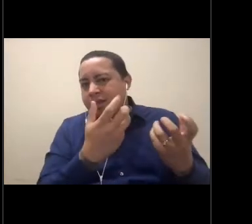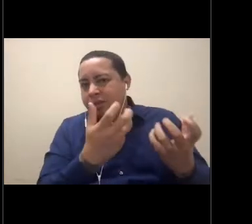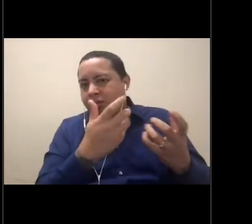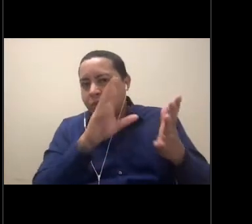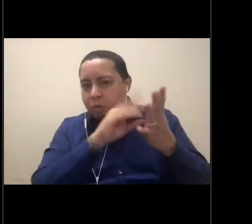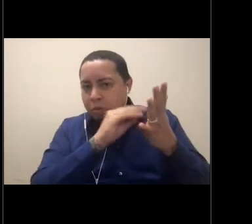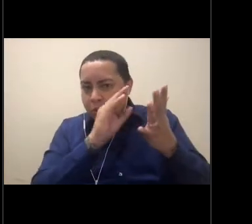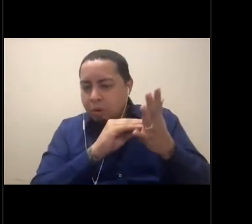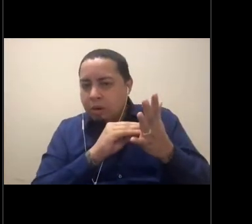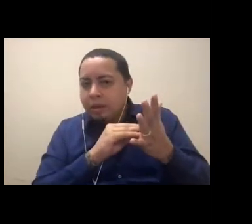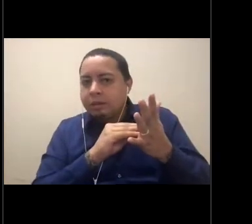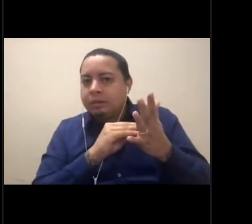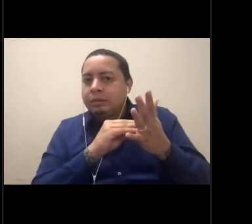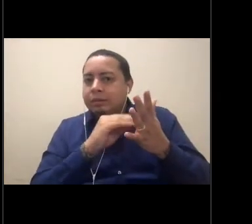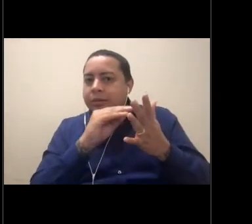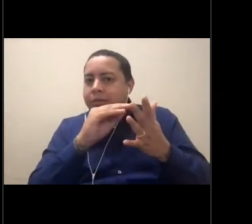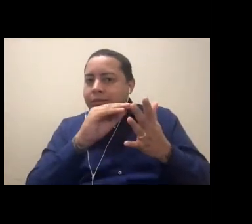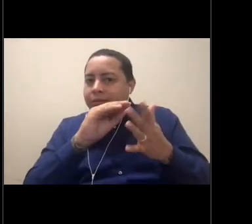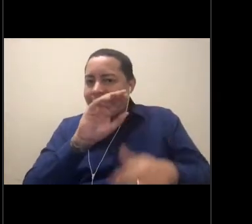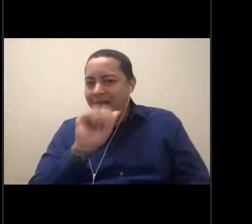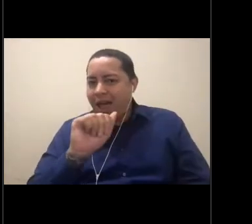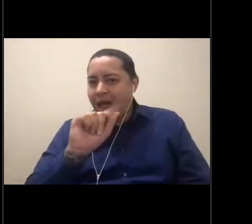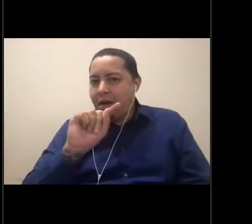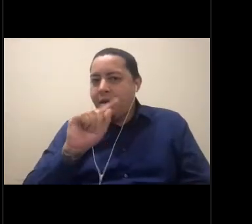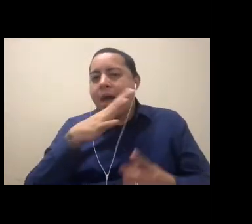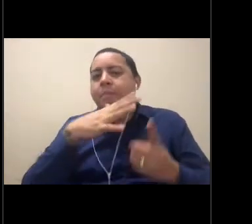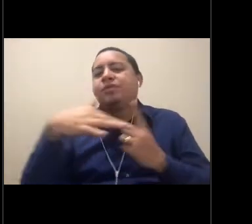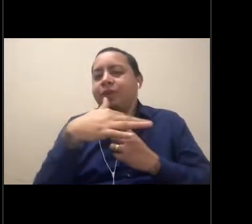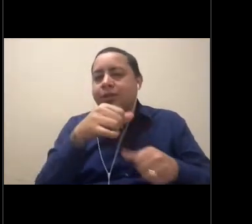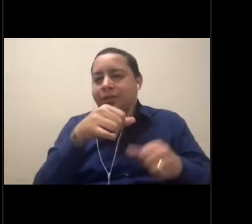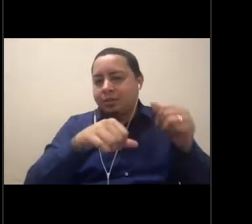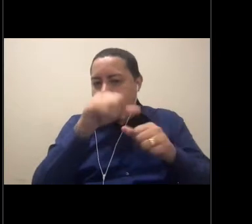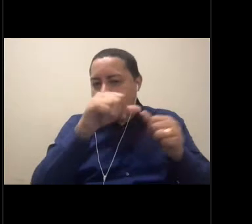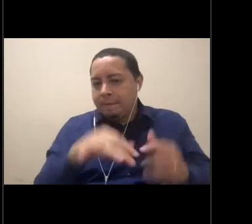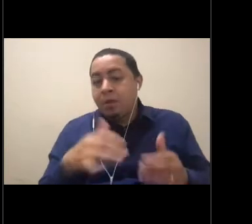So currently in NOAA, I work in the Satellite Analysis Branch